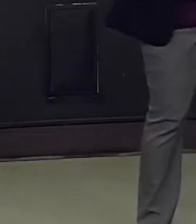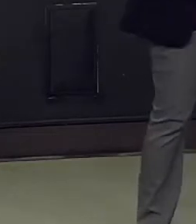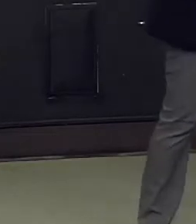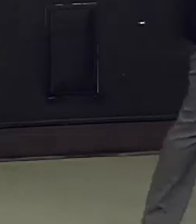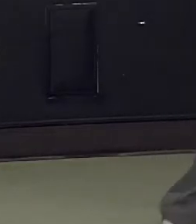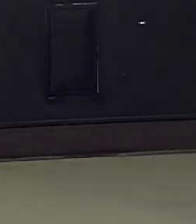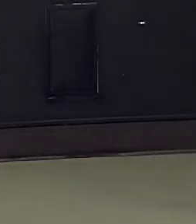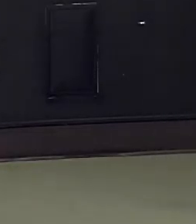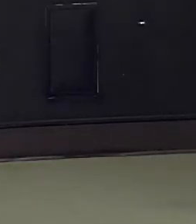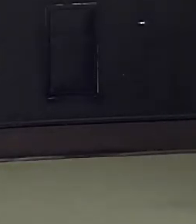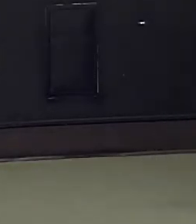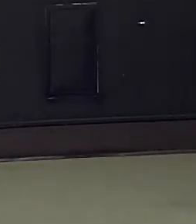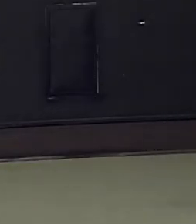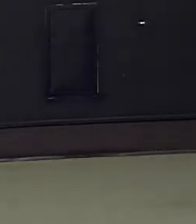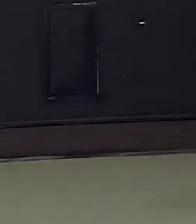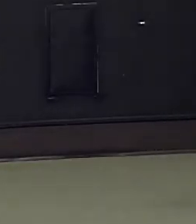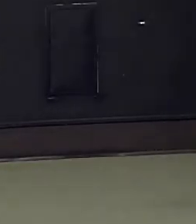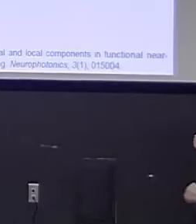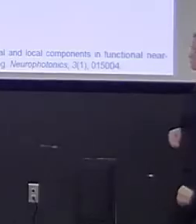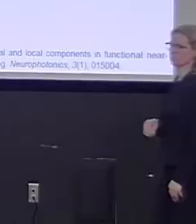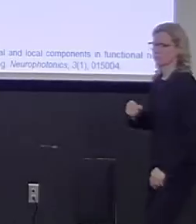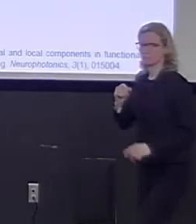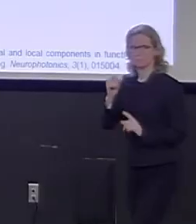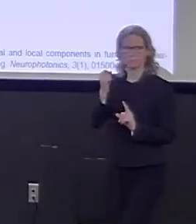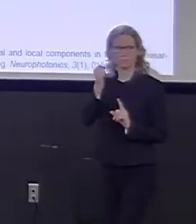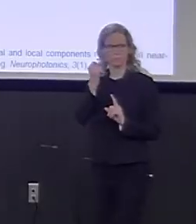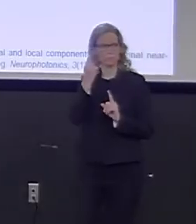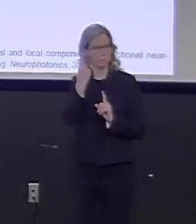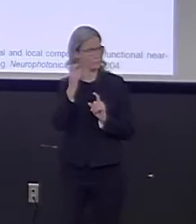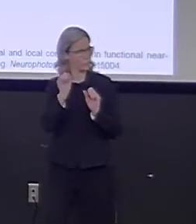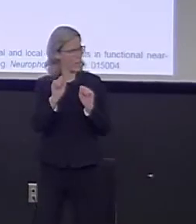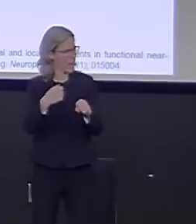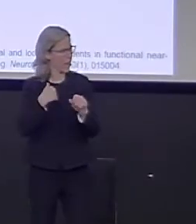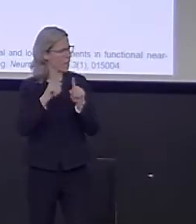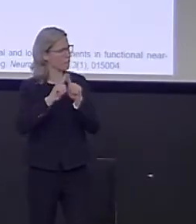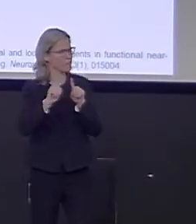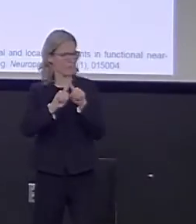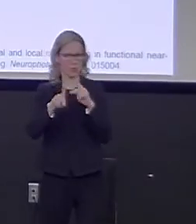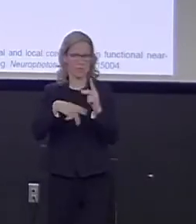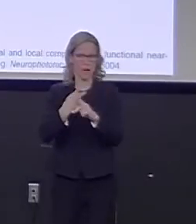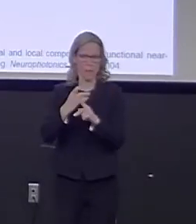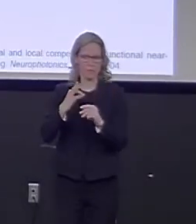various types of signal processing by cleaning out the global mean, taking this away,